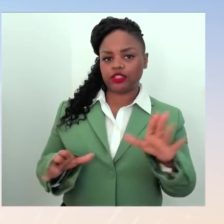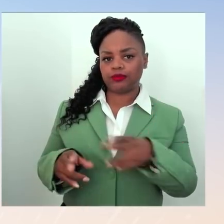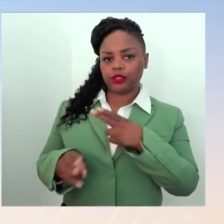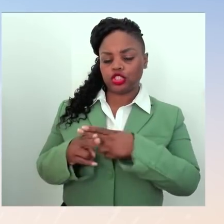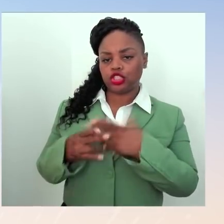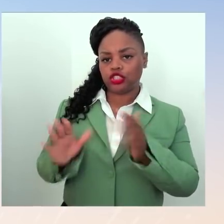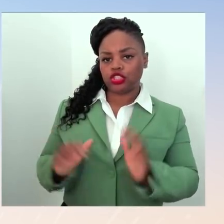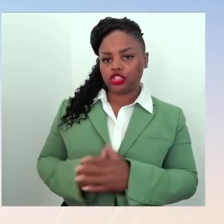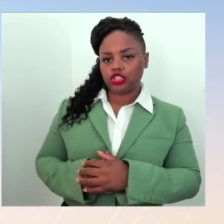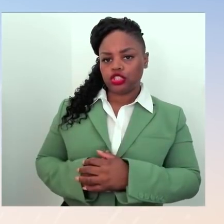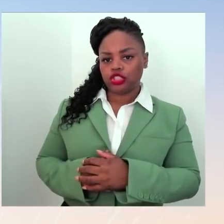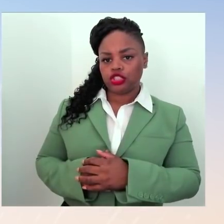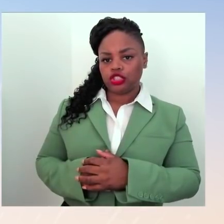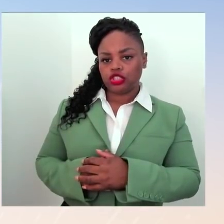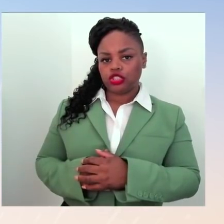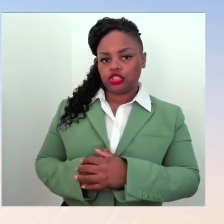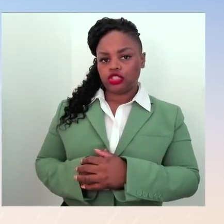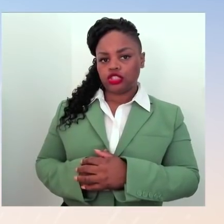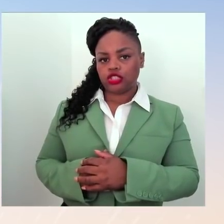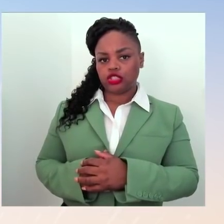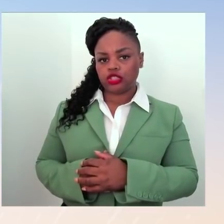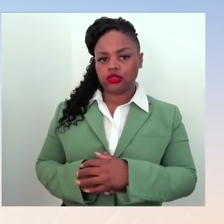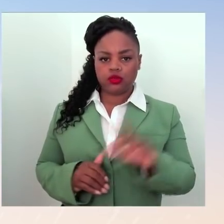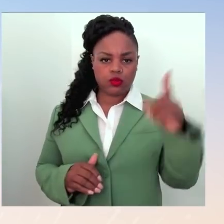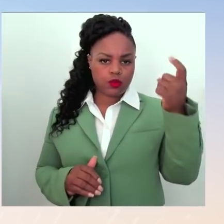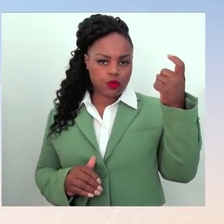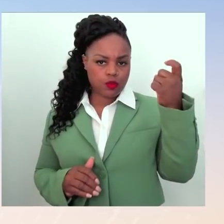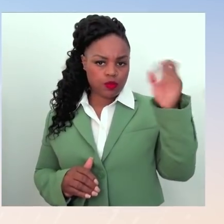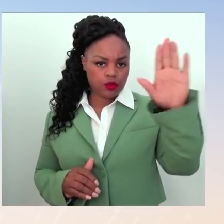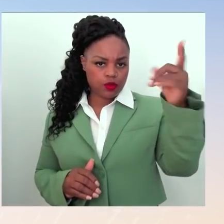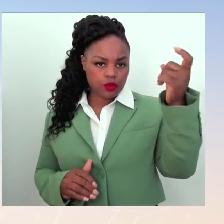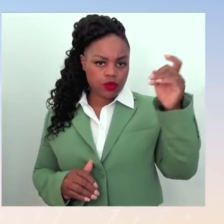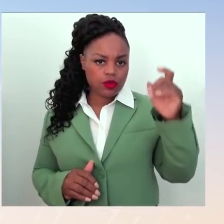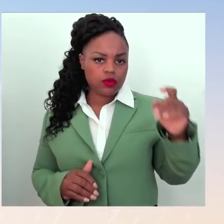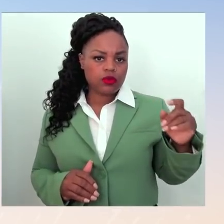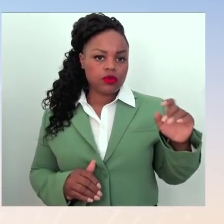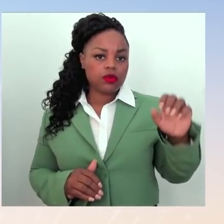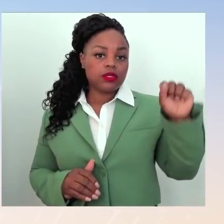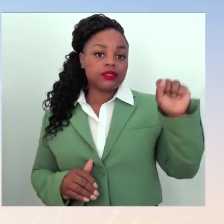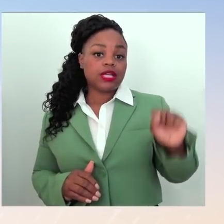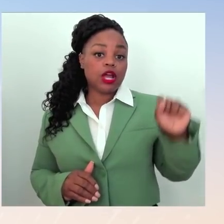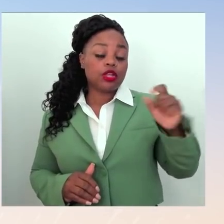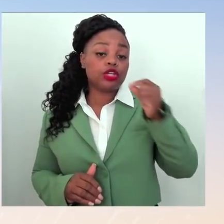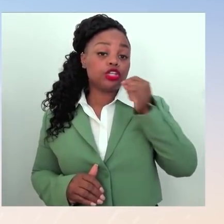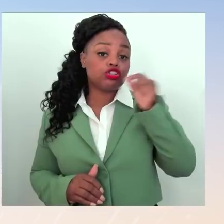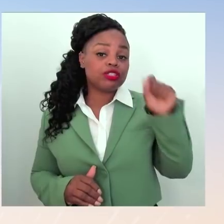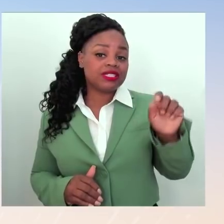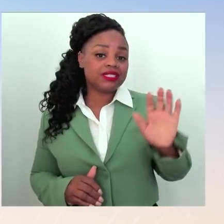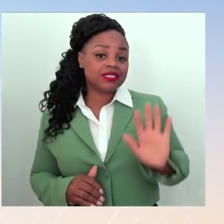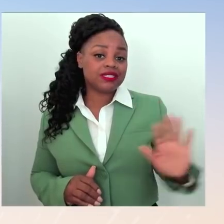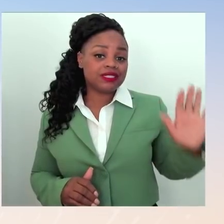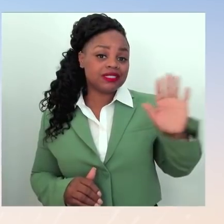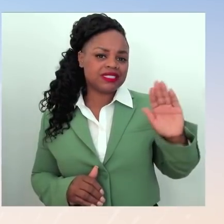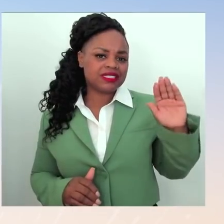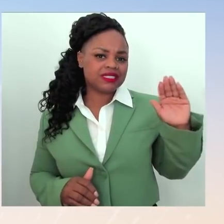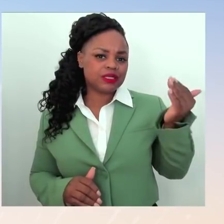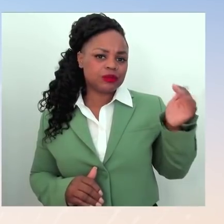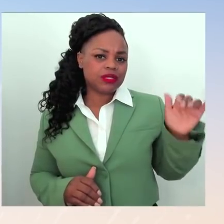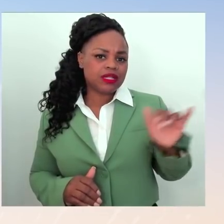In parts of southern Ukraine, it seems that Russia has shifted from a military takeover to, essentially, occupation. Ms. Psaki: Yeah. The Press: That it is now occupying parts --